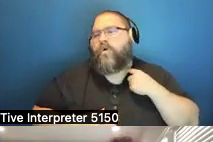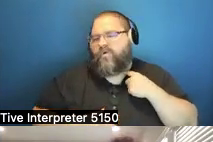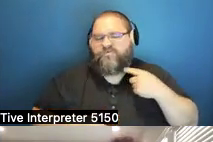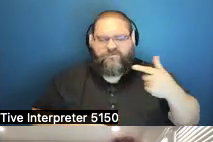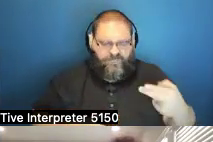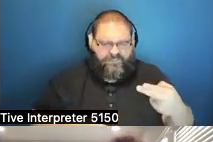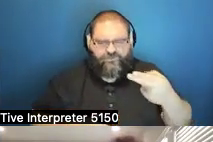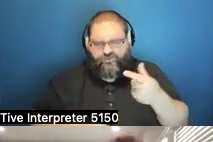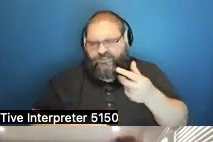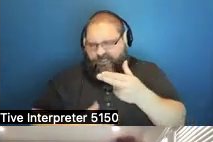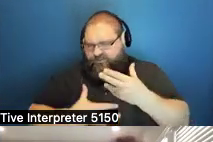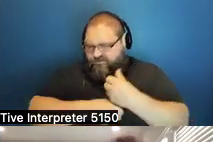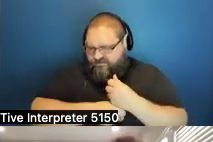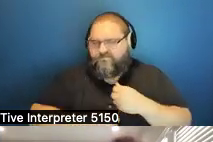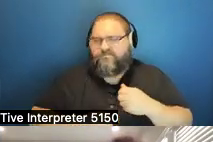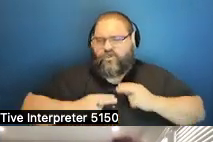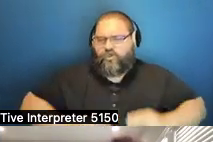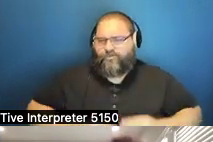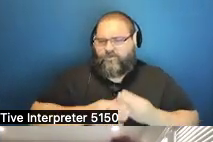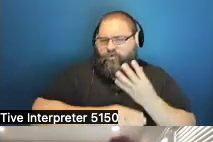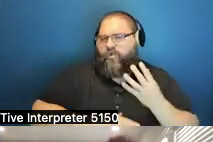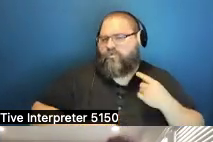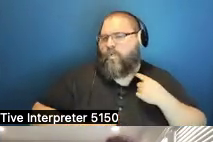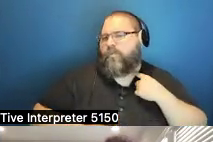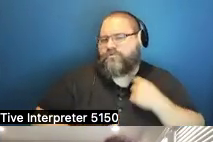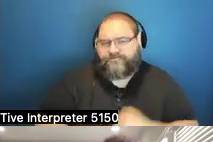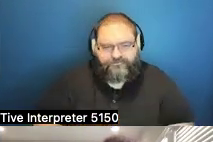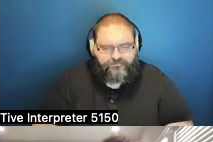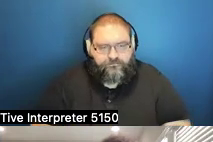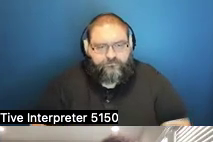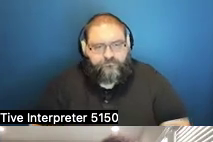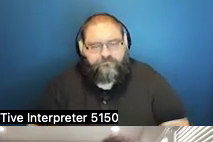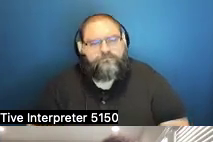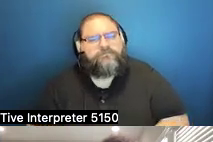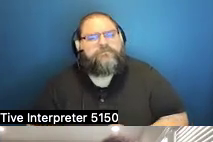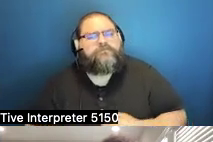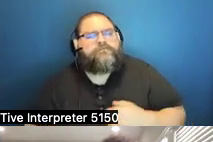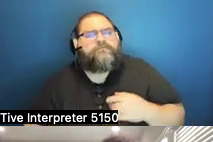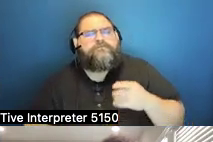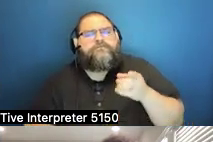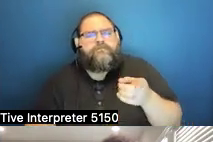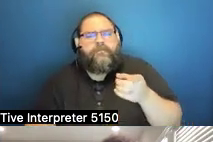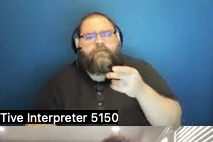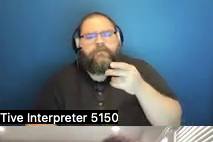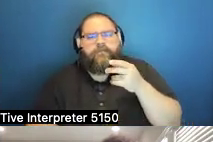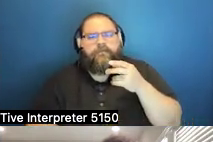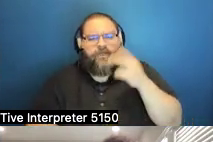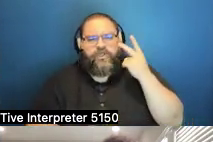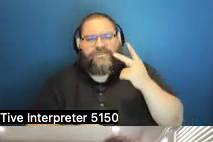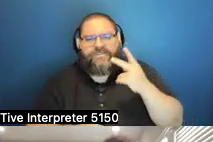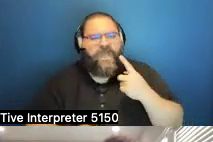19:42:18 So… if you see here… 19:42:23 Your country should be rushing